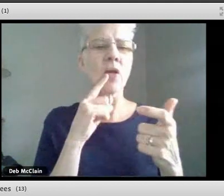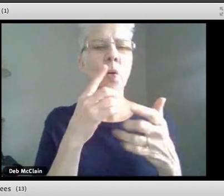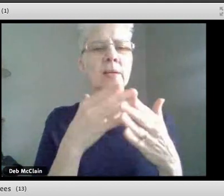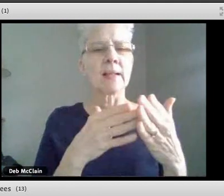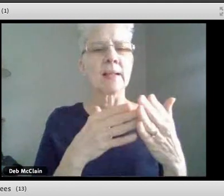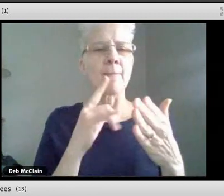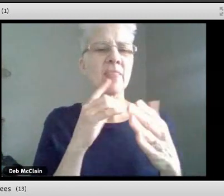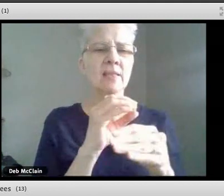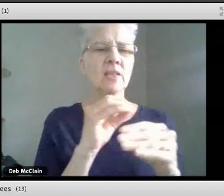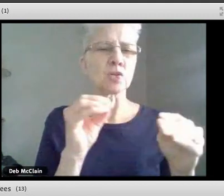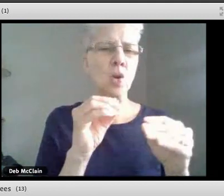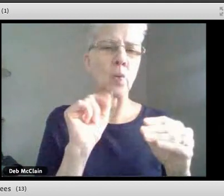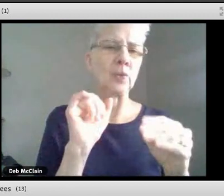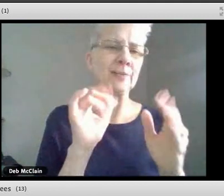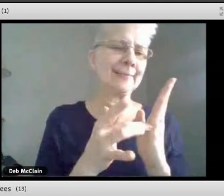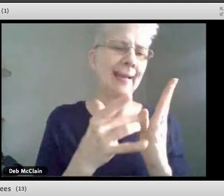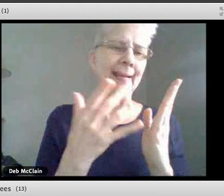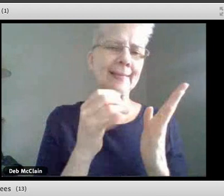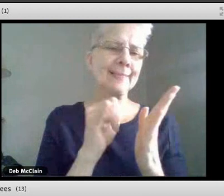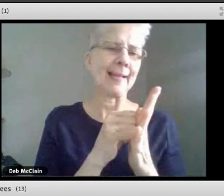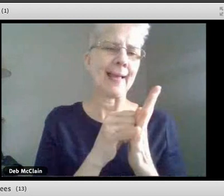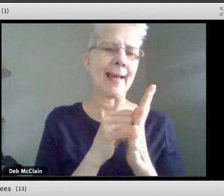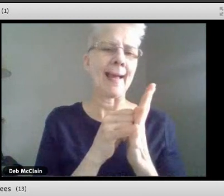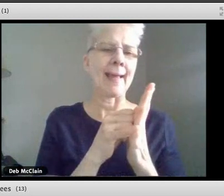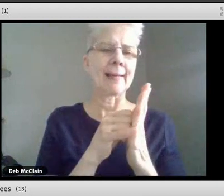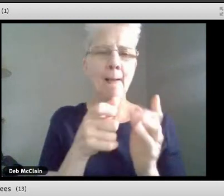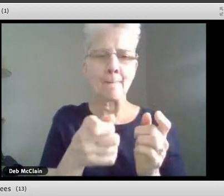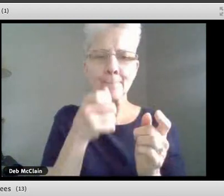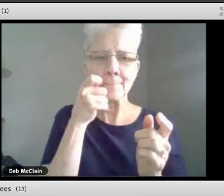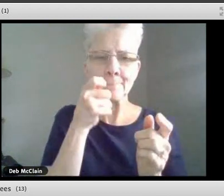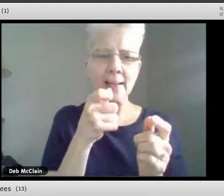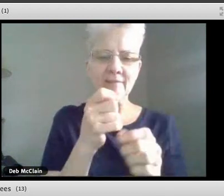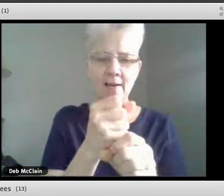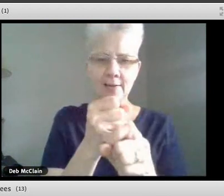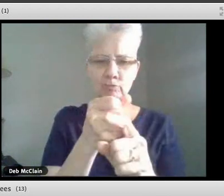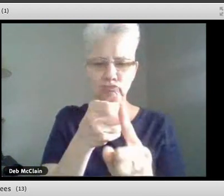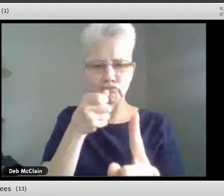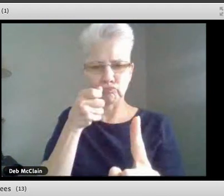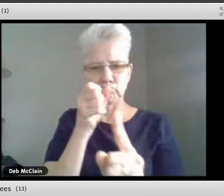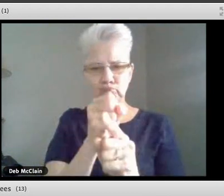things like magnifying glasses or braille. I would say braille is high-tech for me.